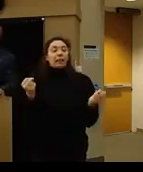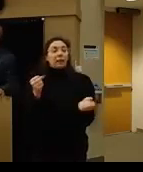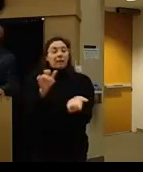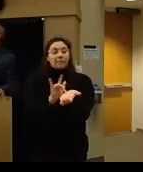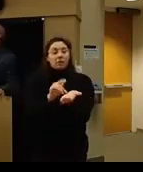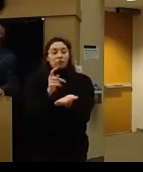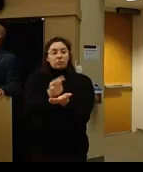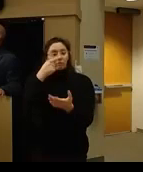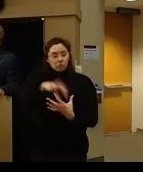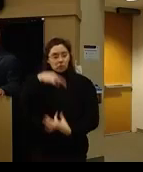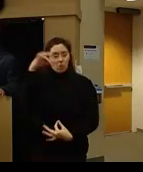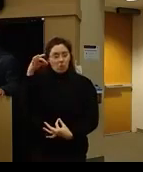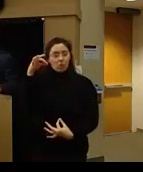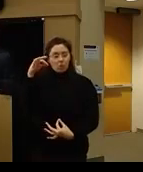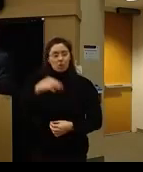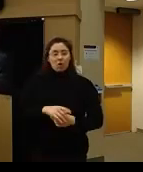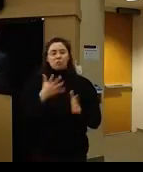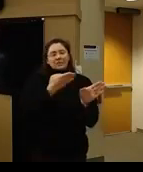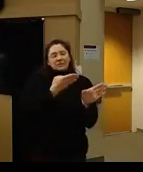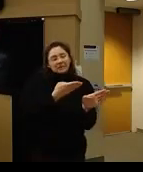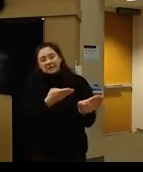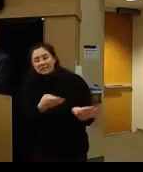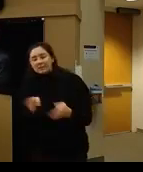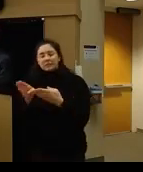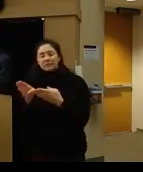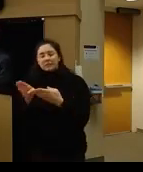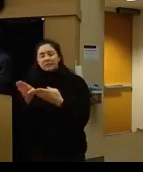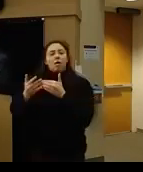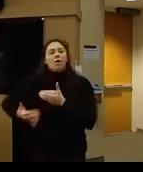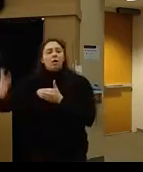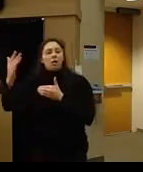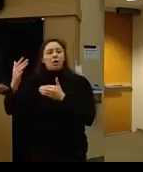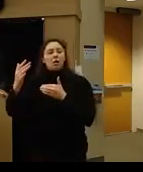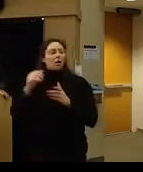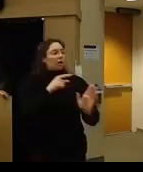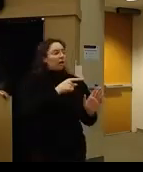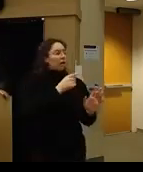Soul there was an effort to kind of move that Beyond something was that was philosophical and